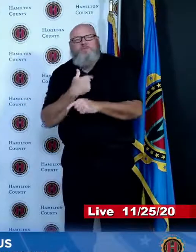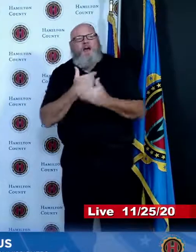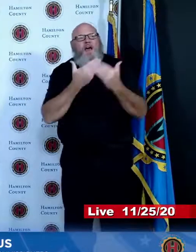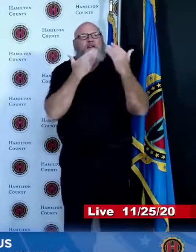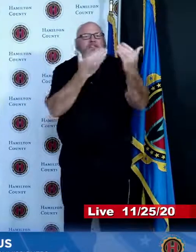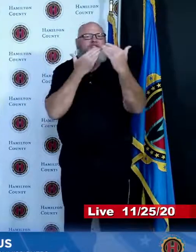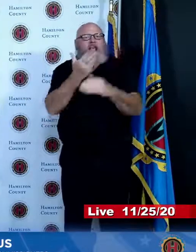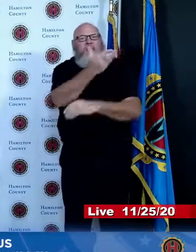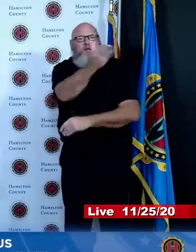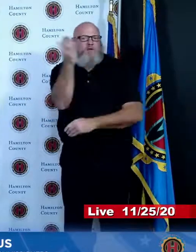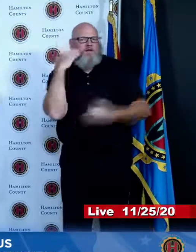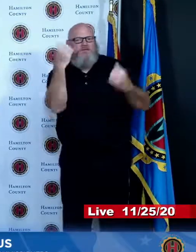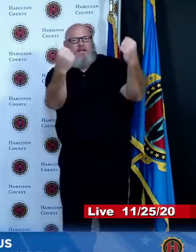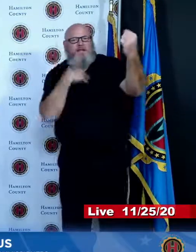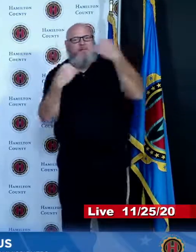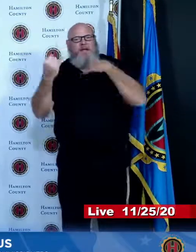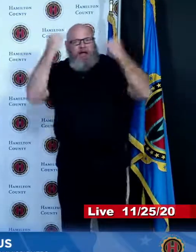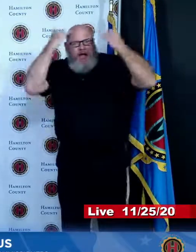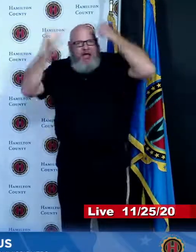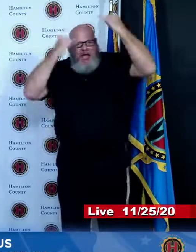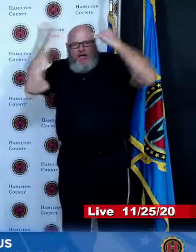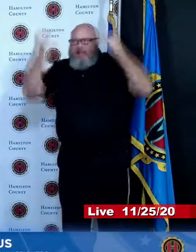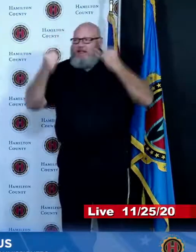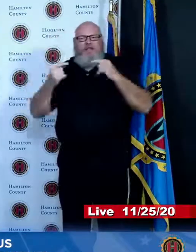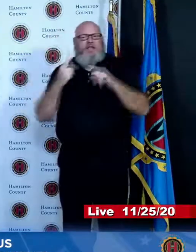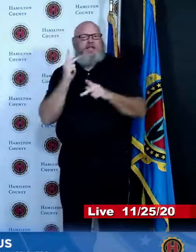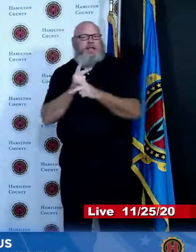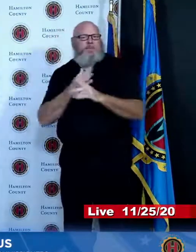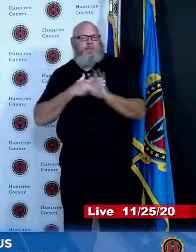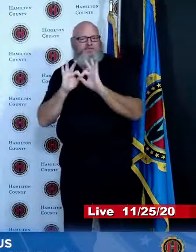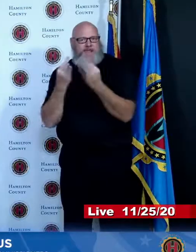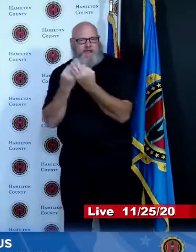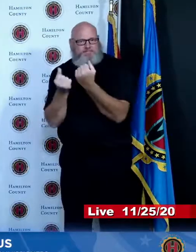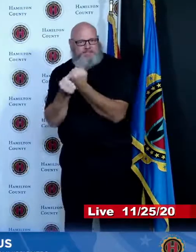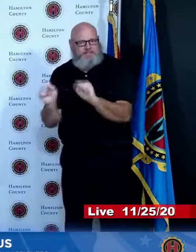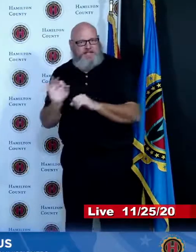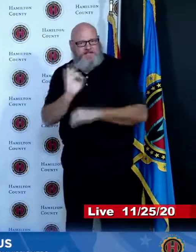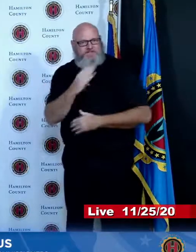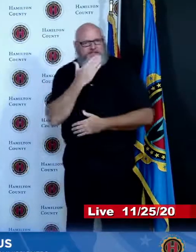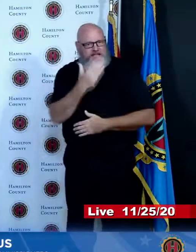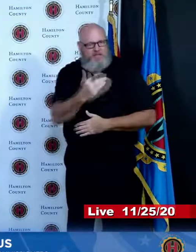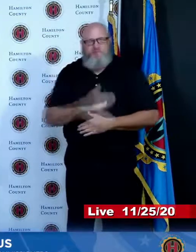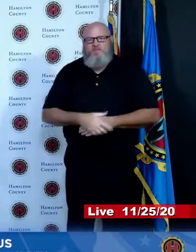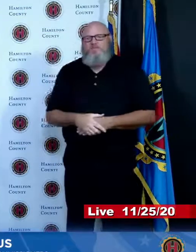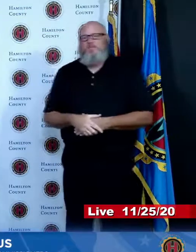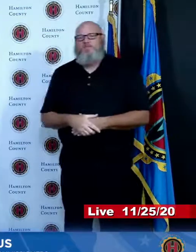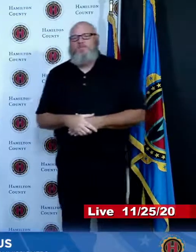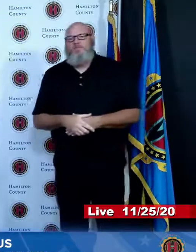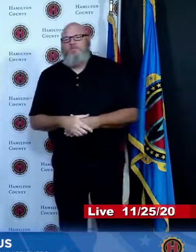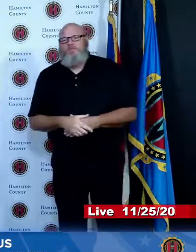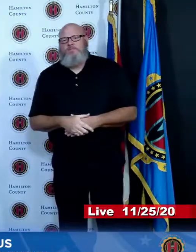relatively good news I mean our numbers are super high and Greg's going to talk about it but we're making a little bit of progress here and I don't want to lose sight of that